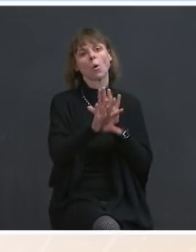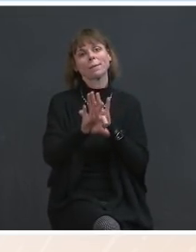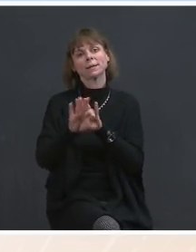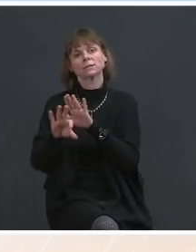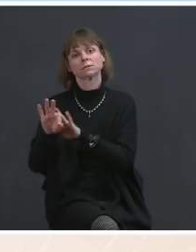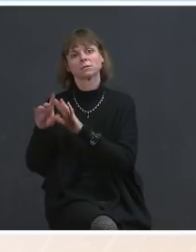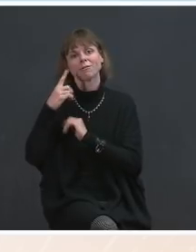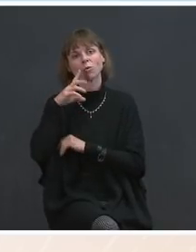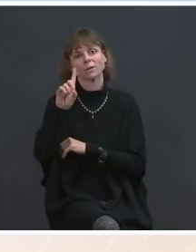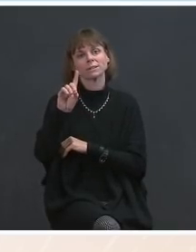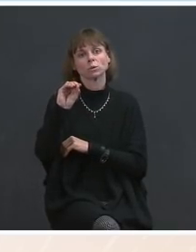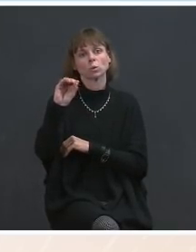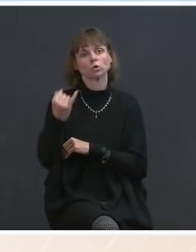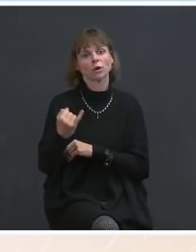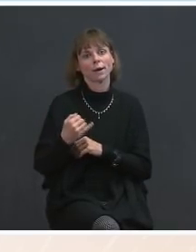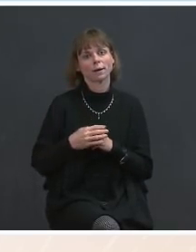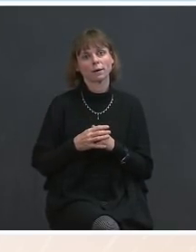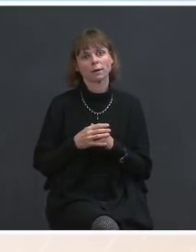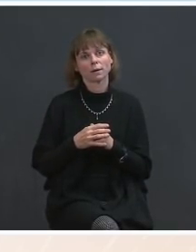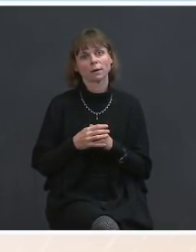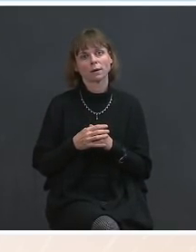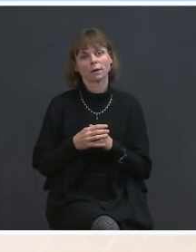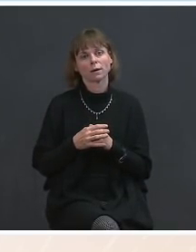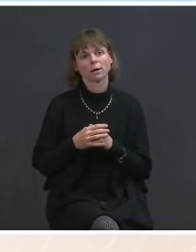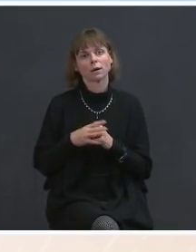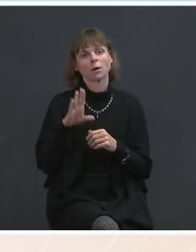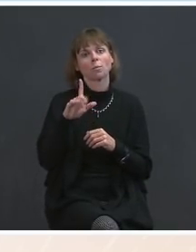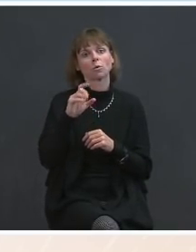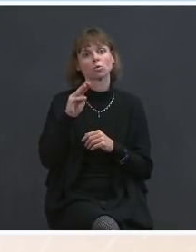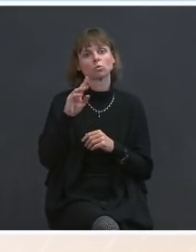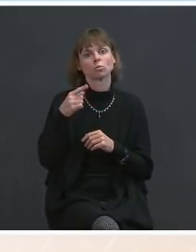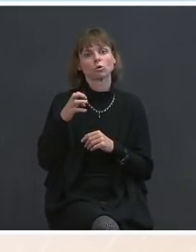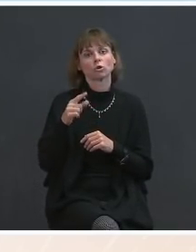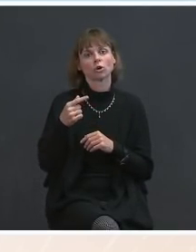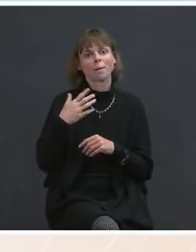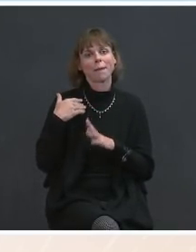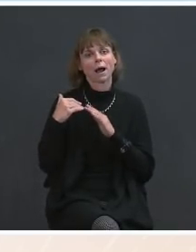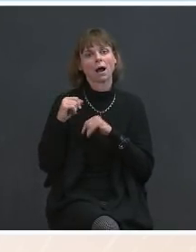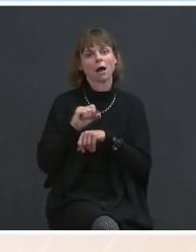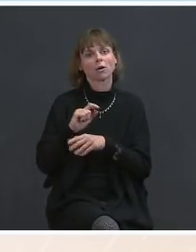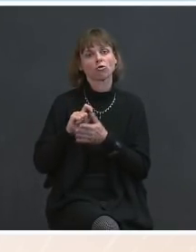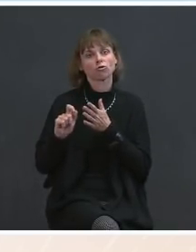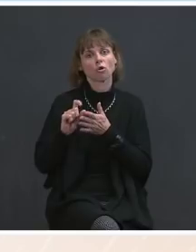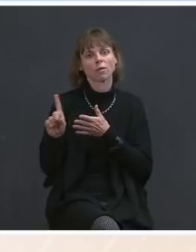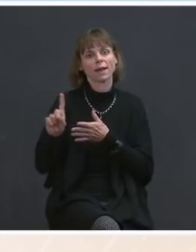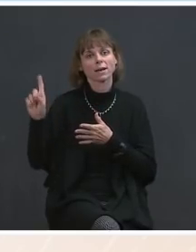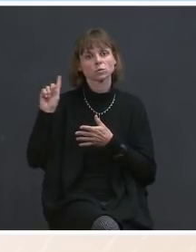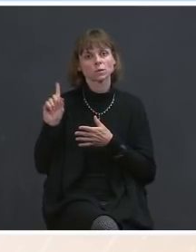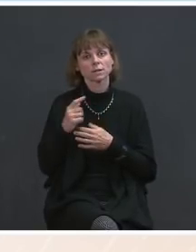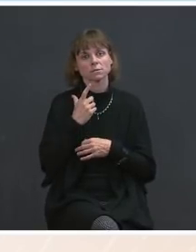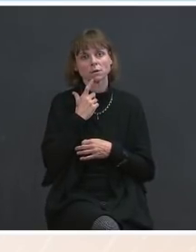My colleague, Nancy Cook of Bloomberg News, wrote a story last week, I believe, noting that liberal groups are growing concerned